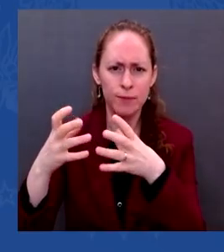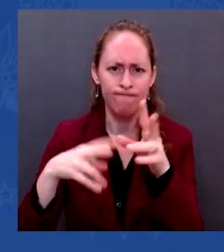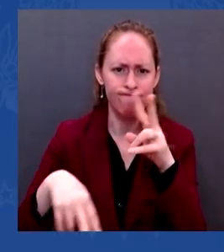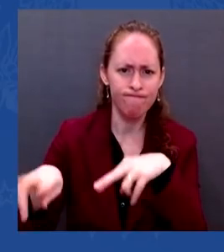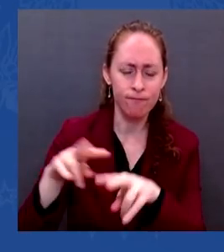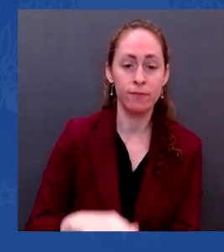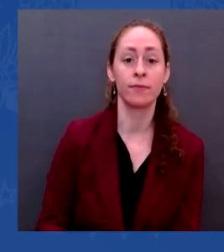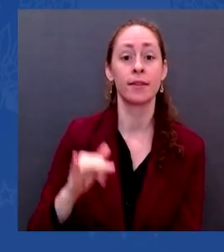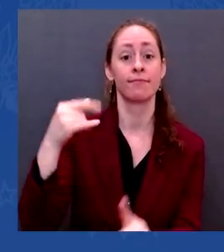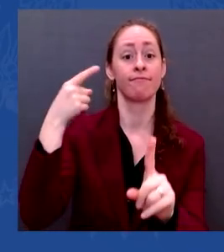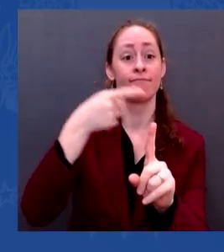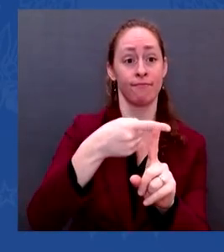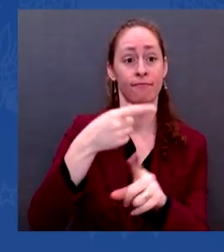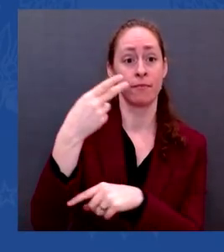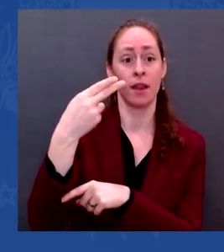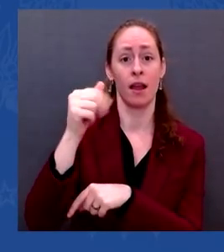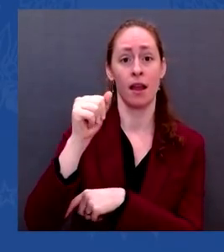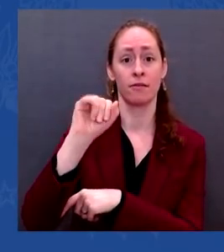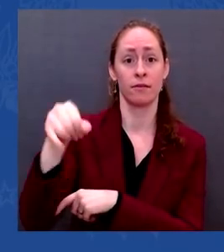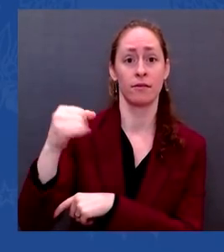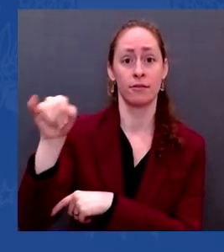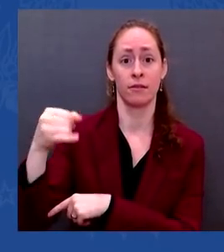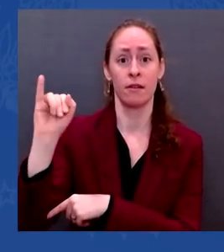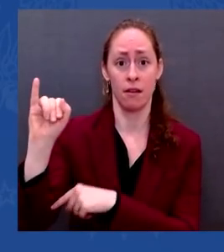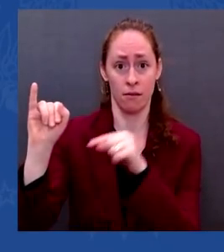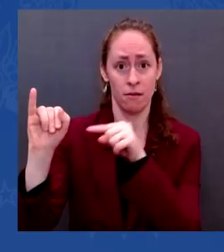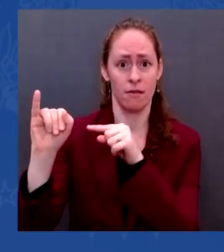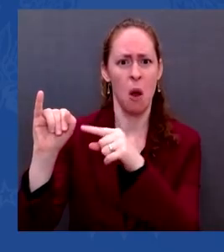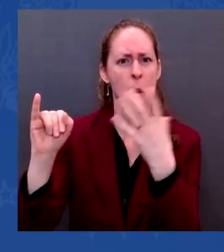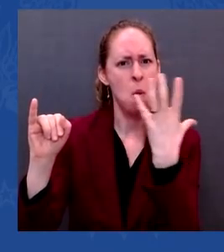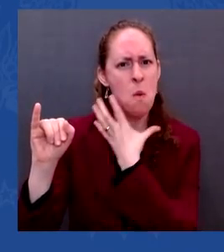and murdering innocents. He was responsible for the recent brutal attack